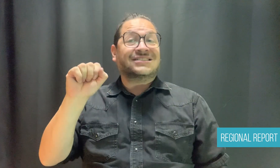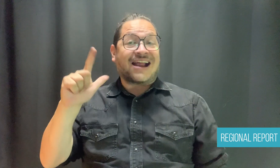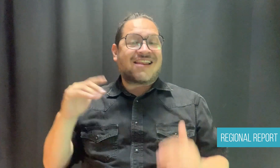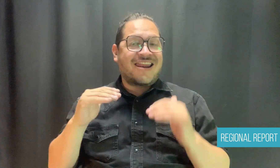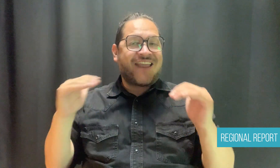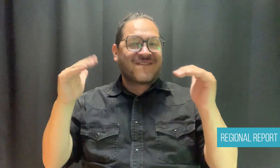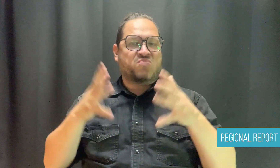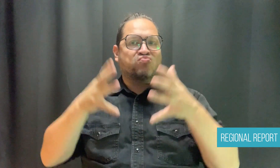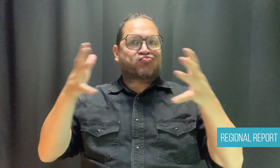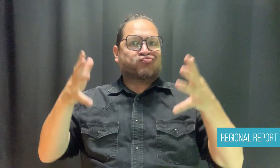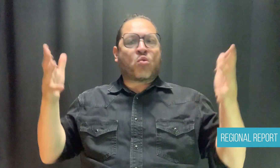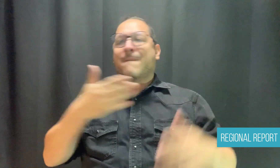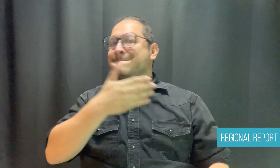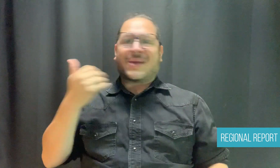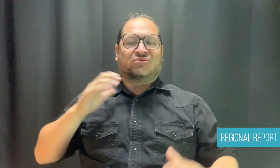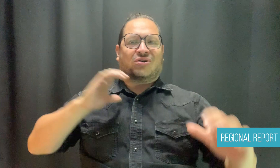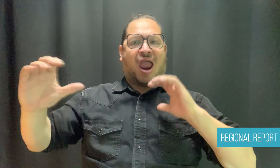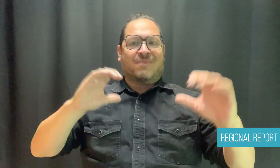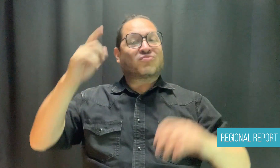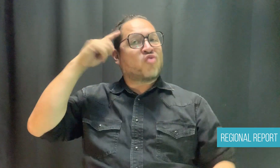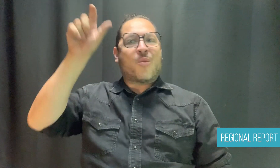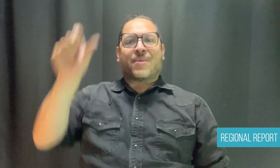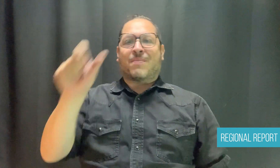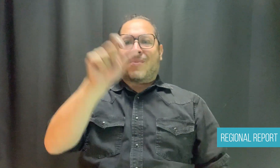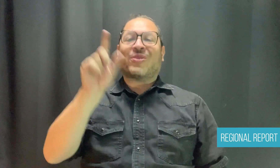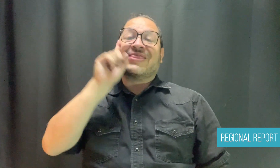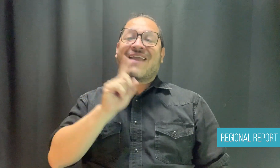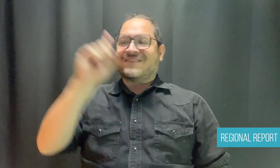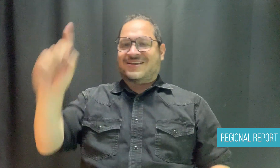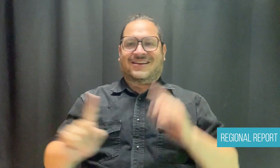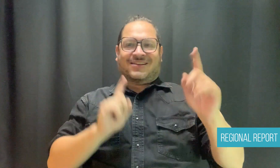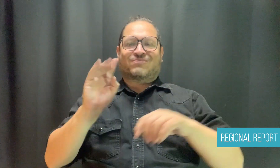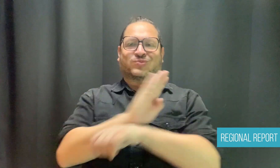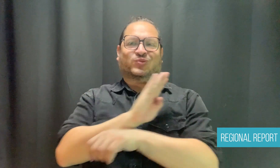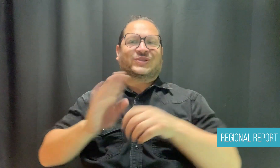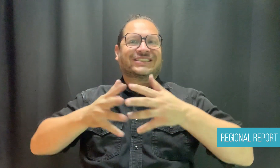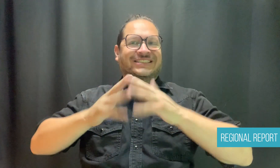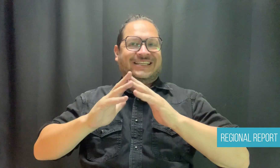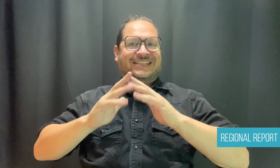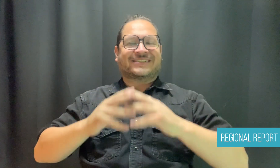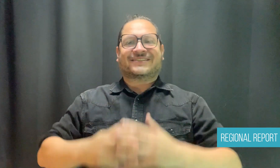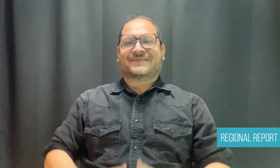who visit the Mykonos Street Grill.